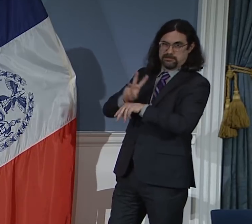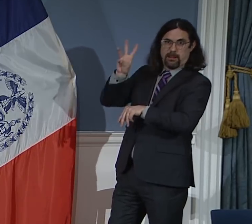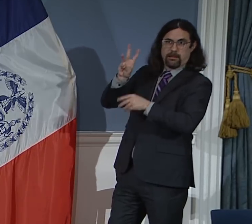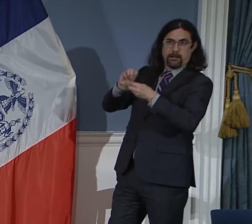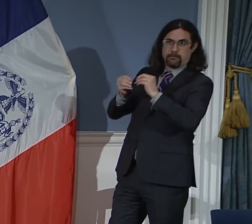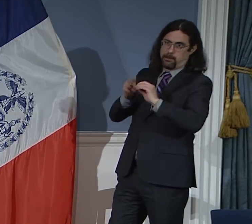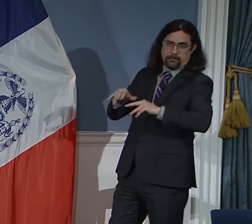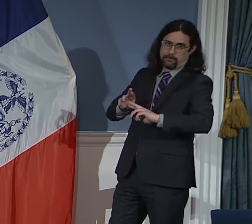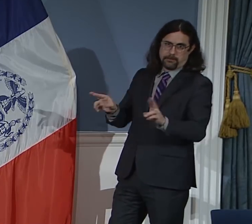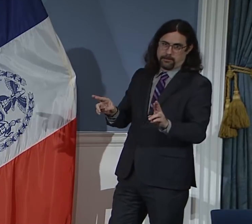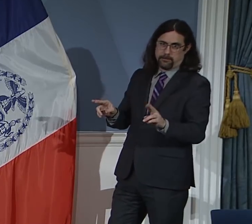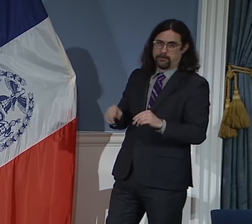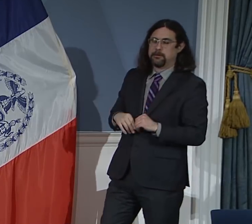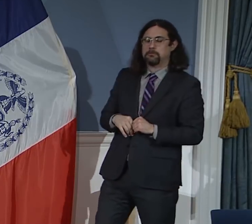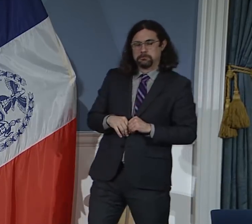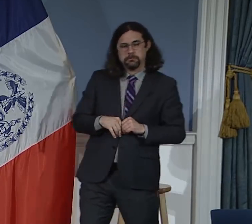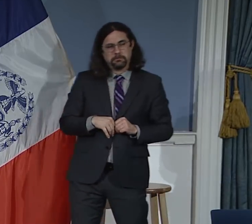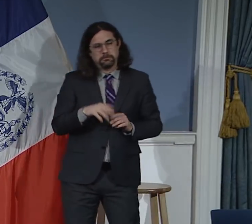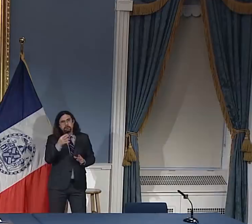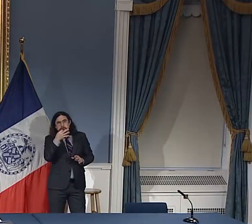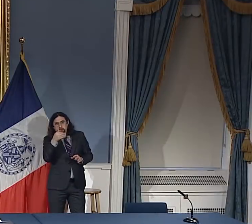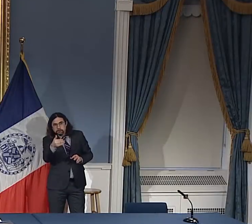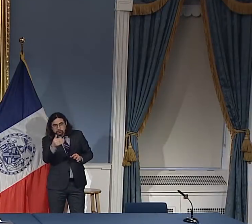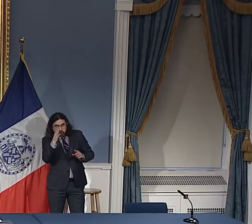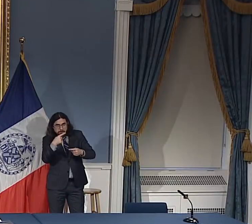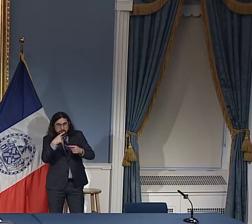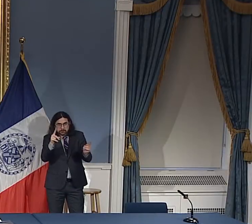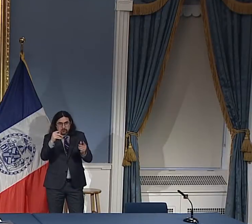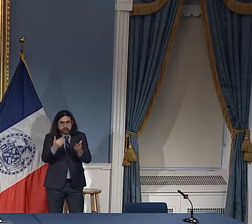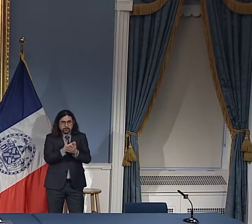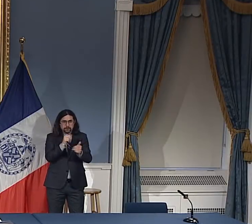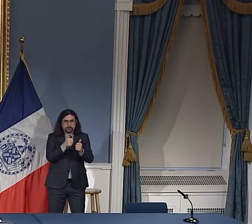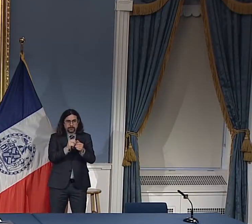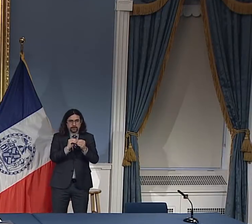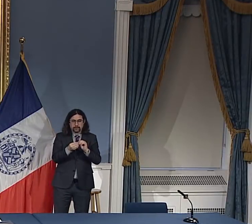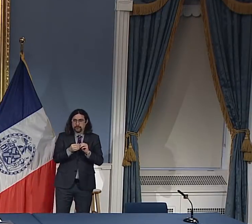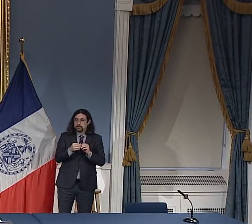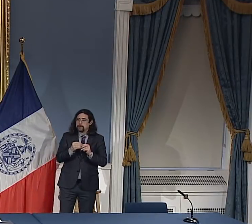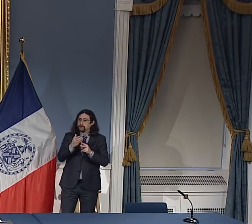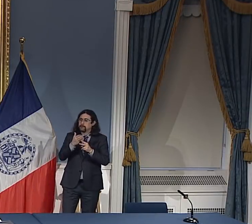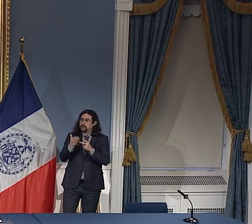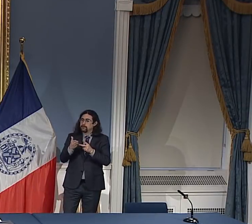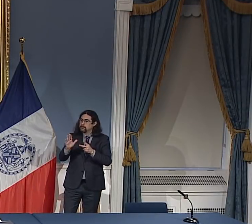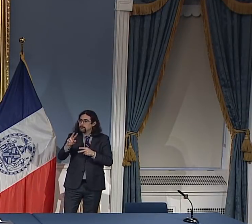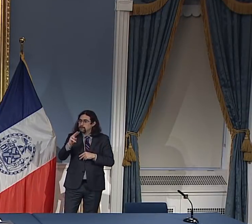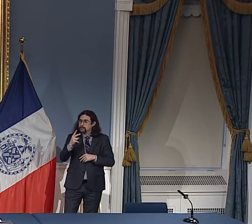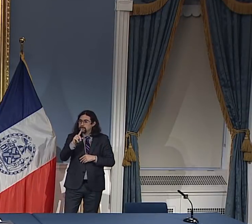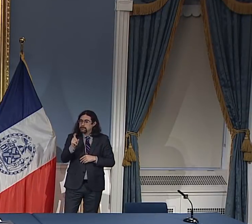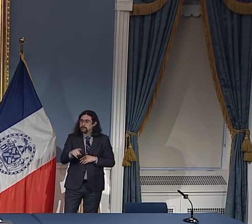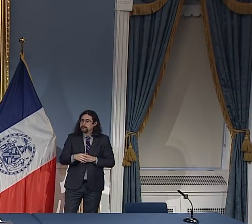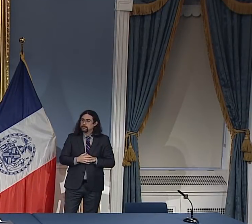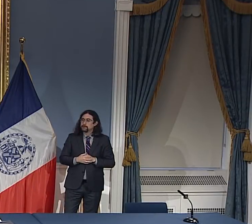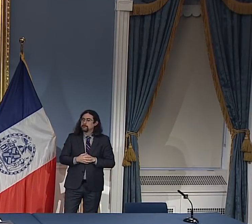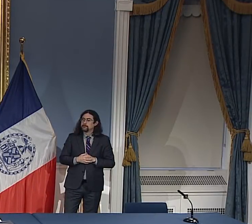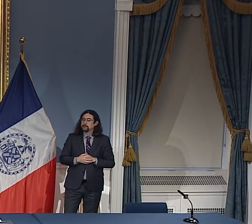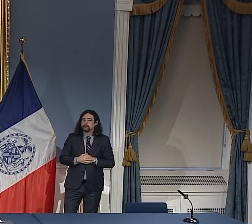RIHGT OWN. SECONDLY -- NO, IT IS NOT READY YET IS WHAT WE'RE GETTING, BUT WHEN WE DO HA VEI WT,ELL' PUT IT OUT.